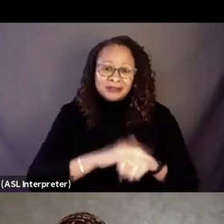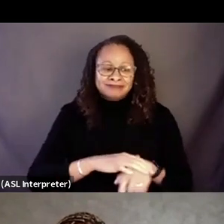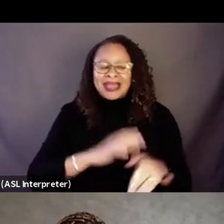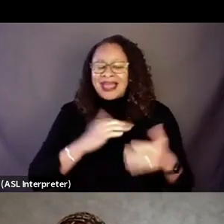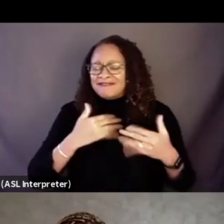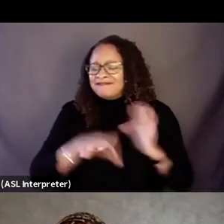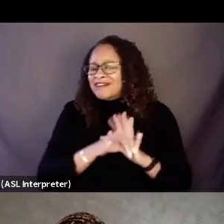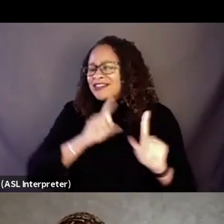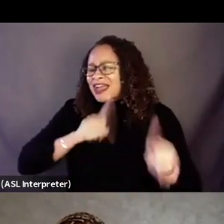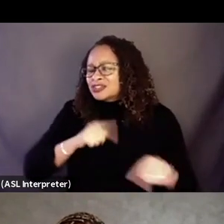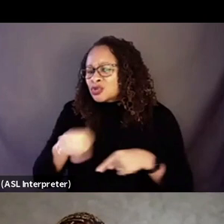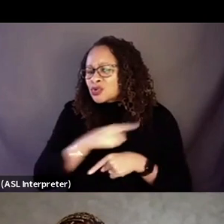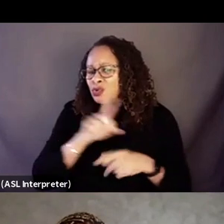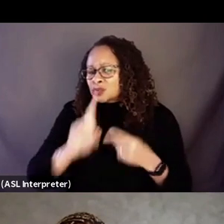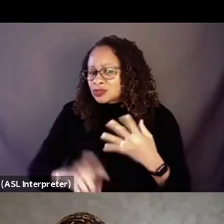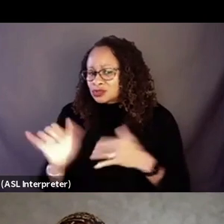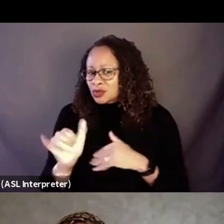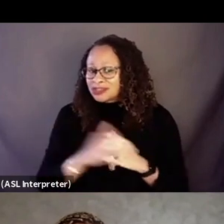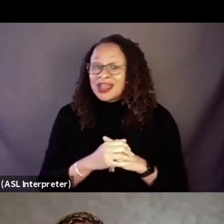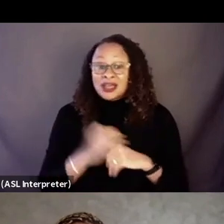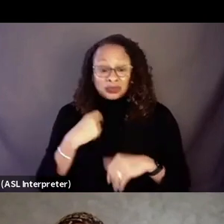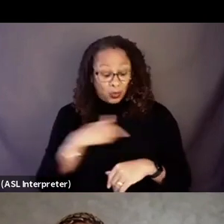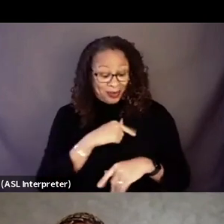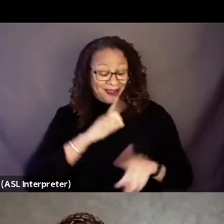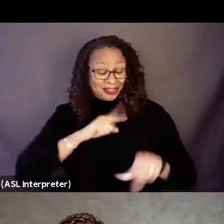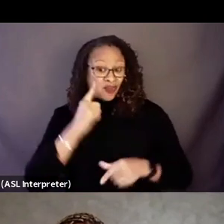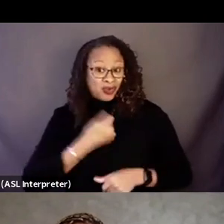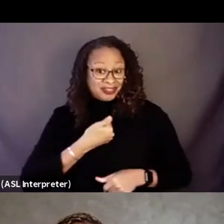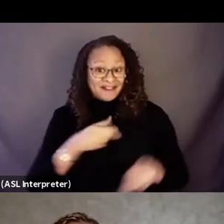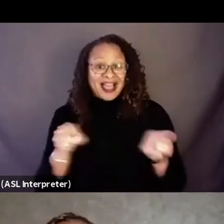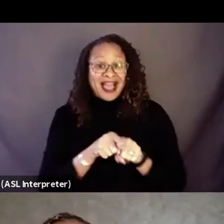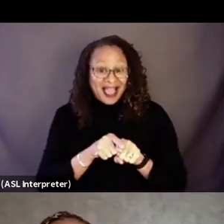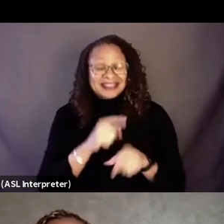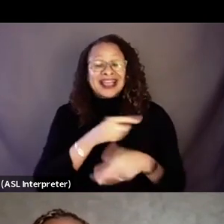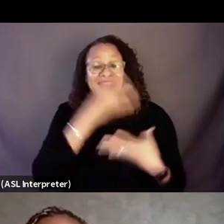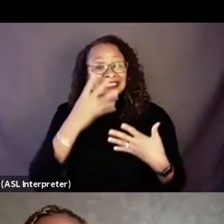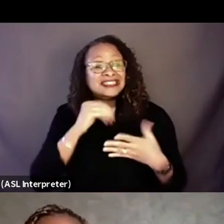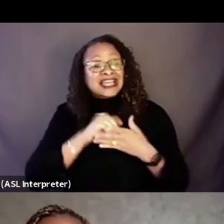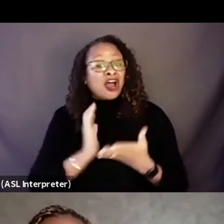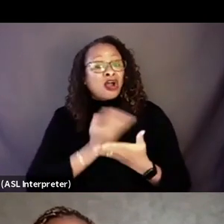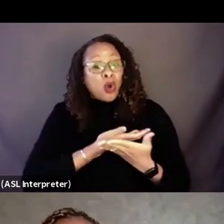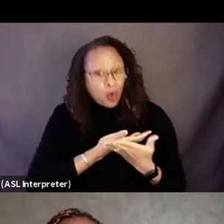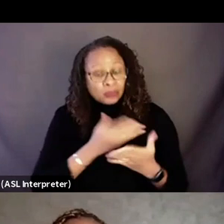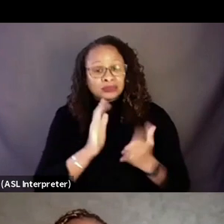'cause I think those are questions that we answer for ourselves as citizens in our own countries and in our own spaces.